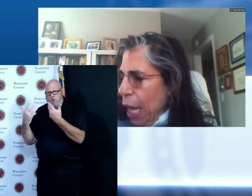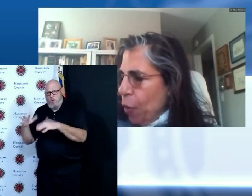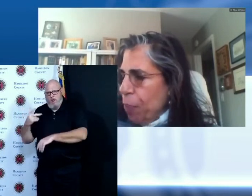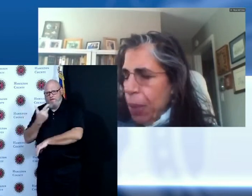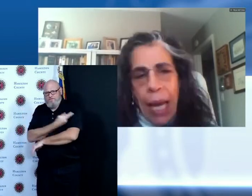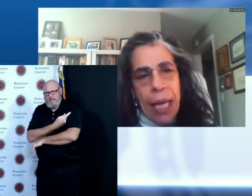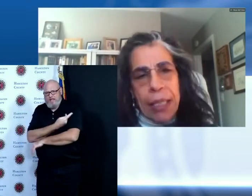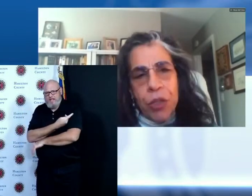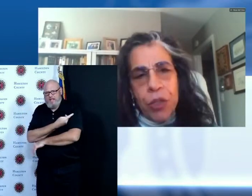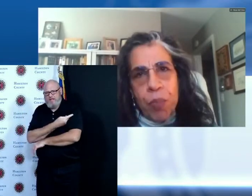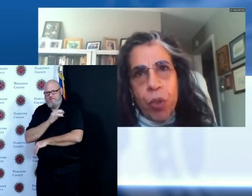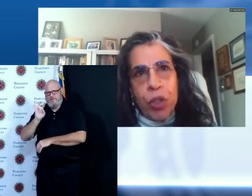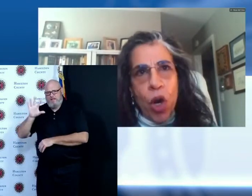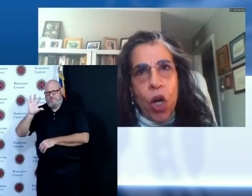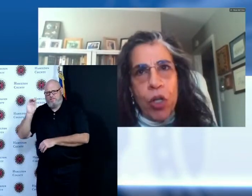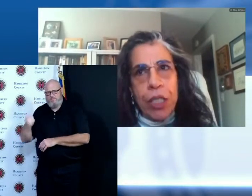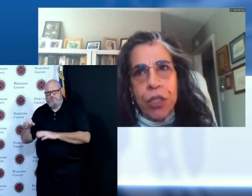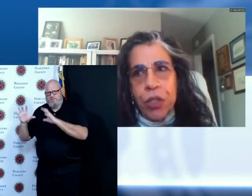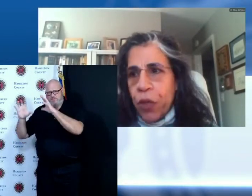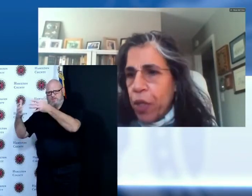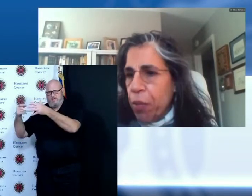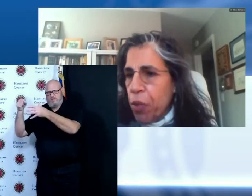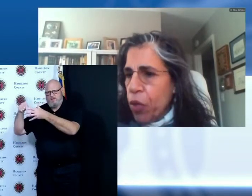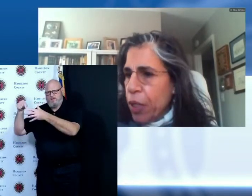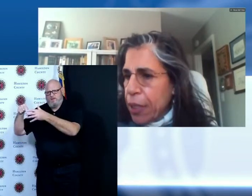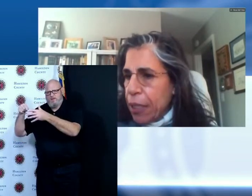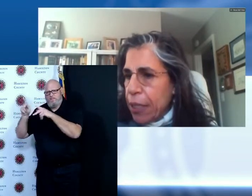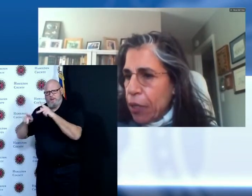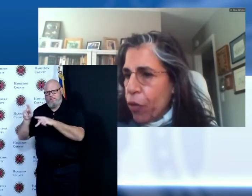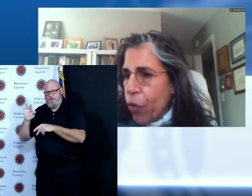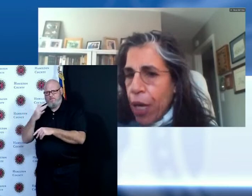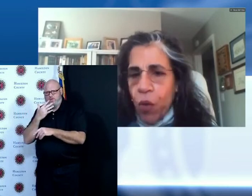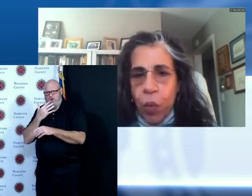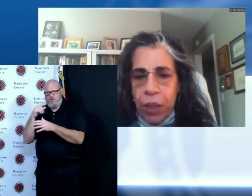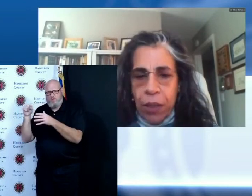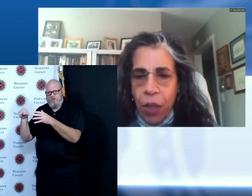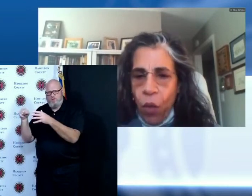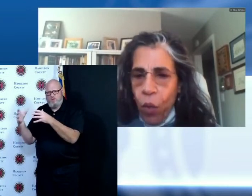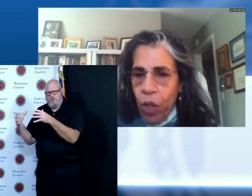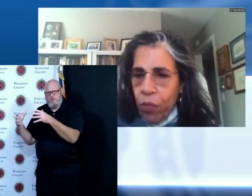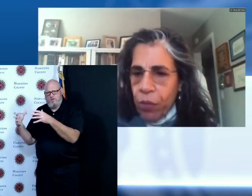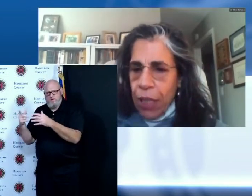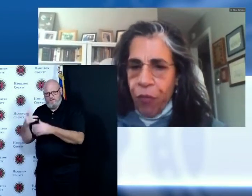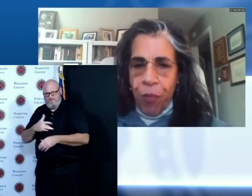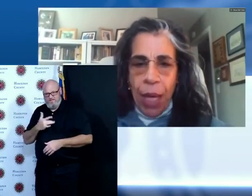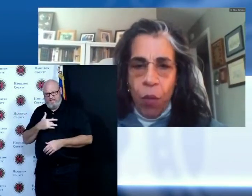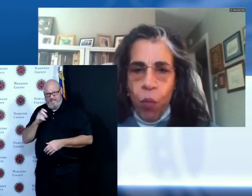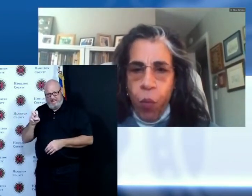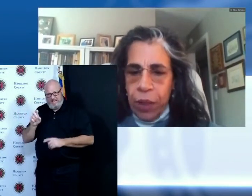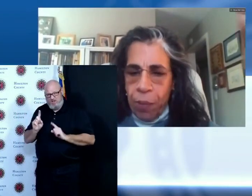phase one what we call the right now phase will be a if you will a strike force internally that will